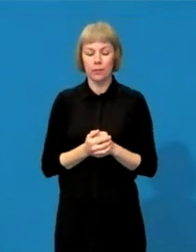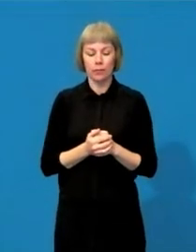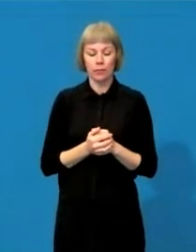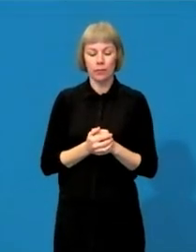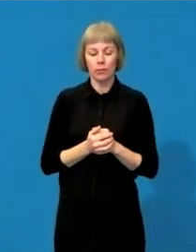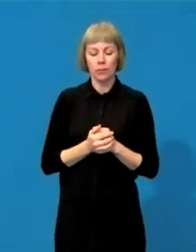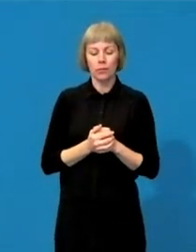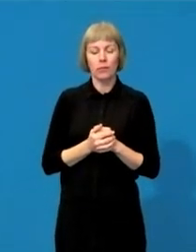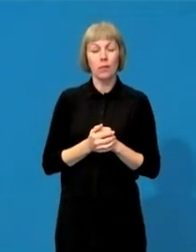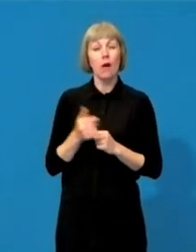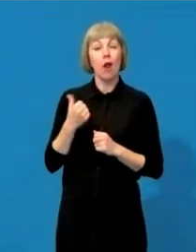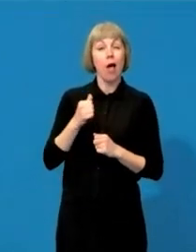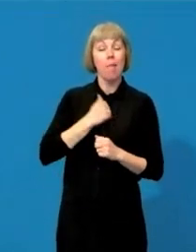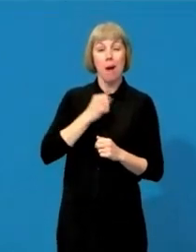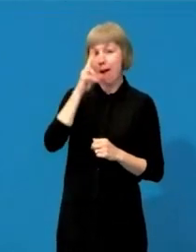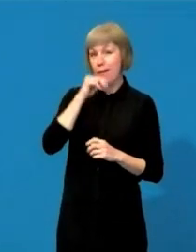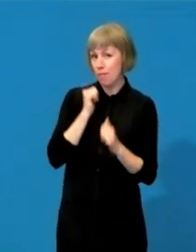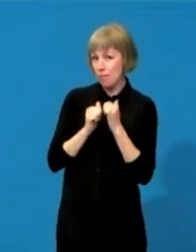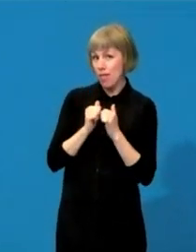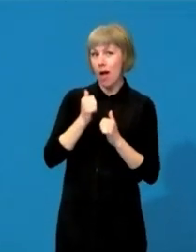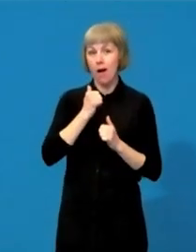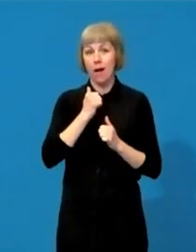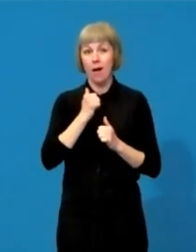steps out of line, you know, in culture, you know, if your little sister steps out of